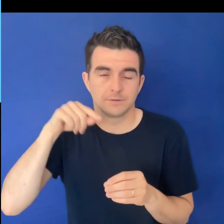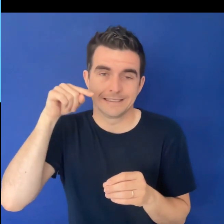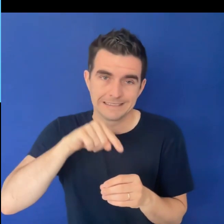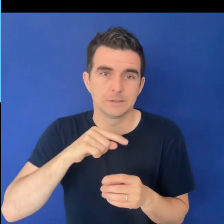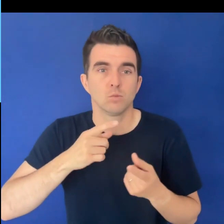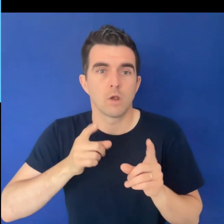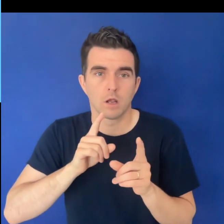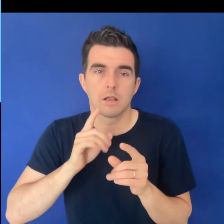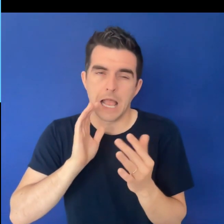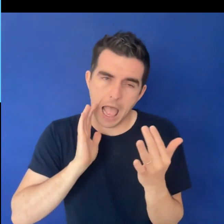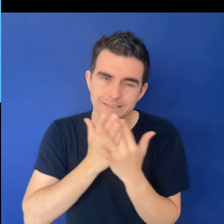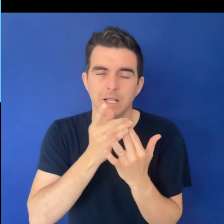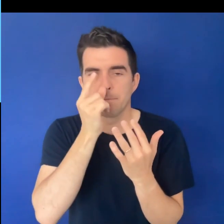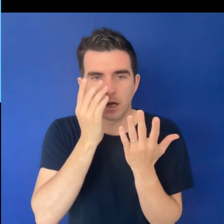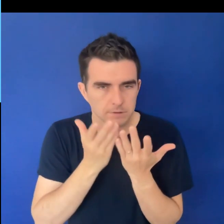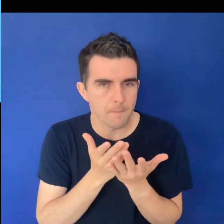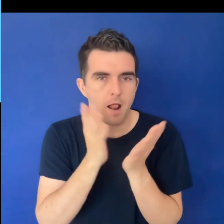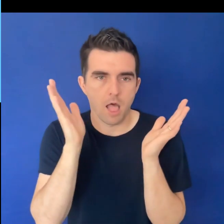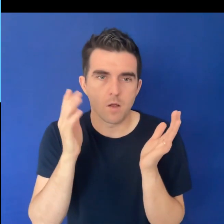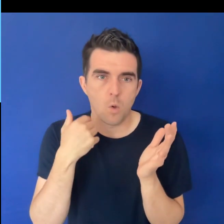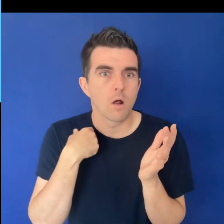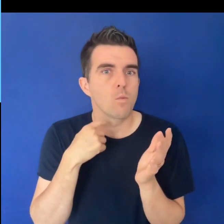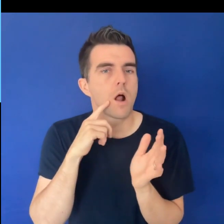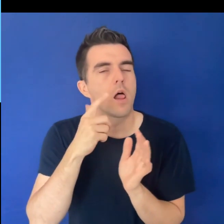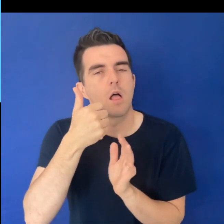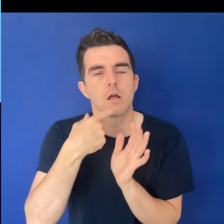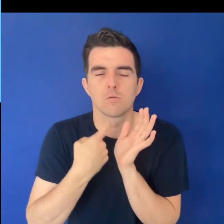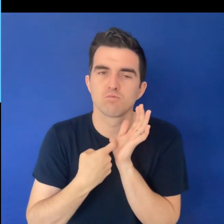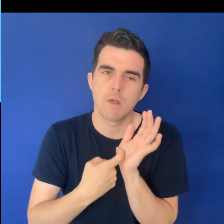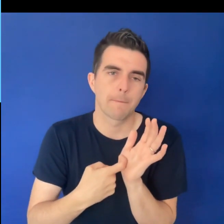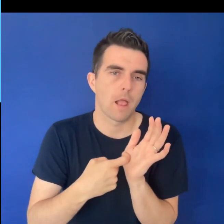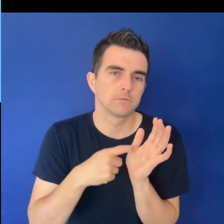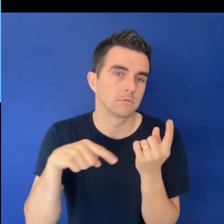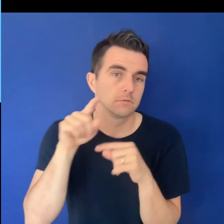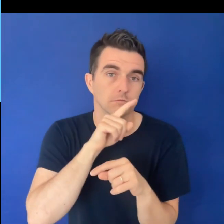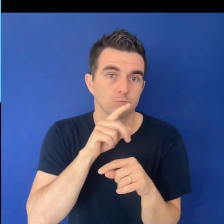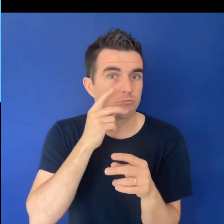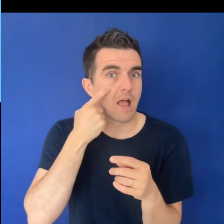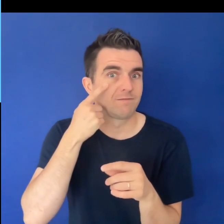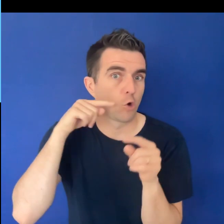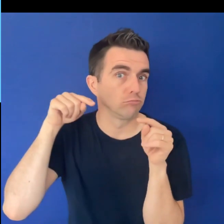accessible as possible, so I would highly recommend giving this a look if you’re